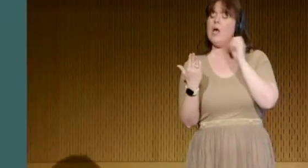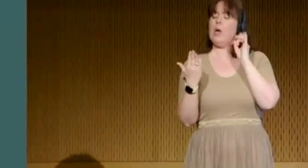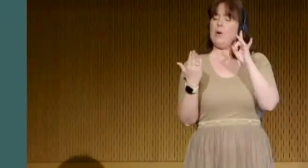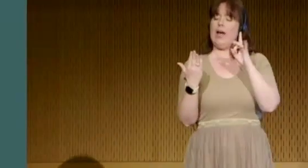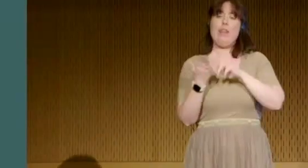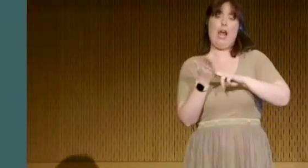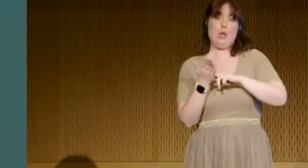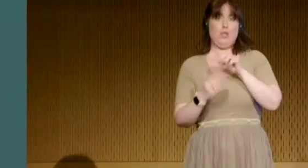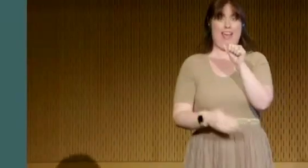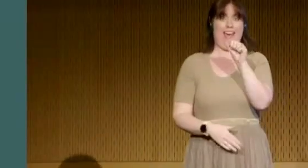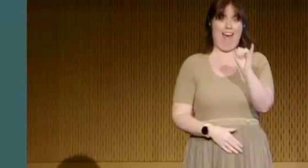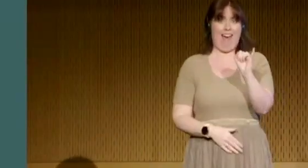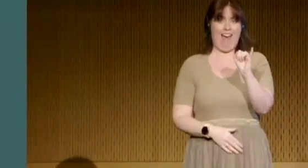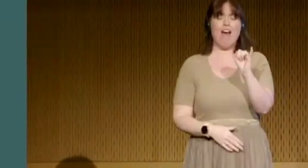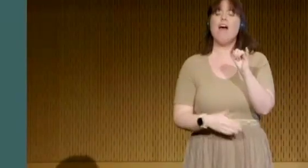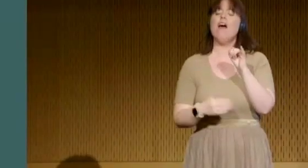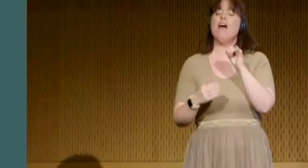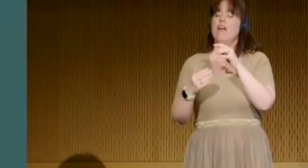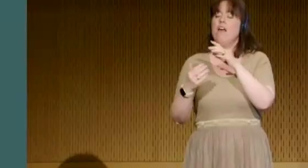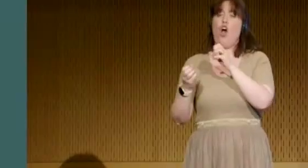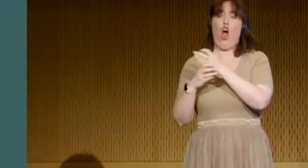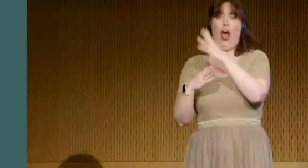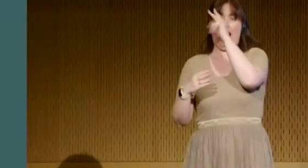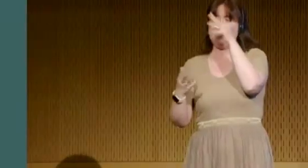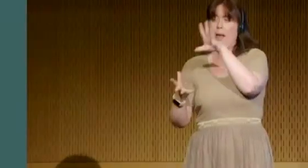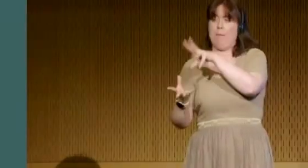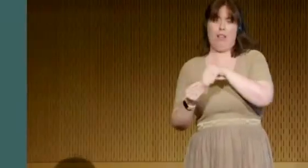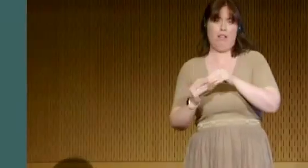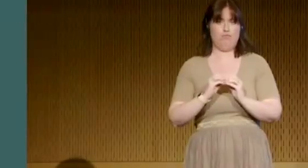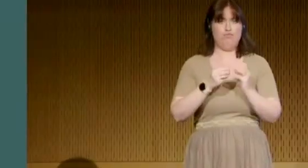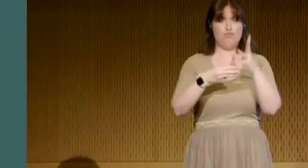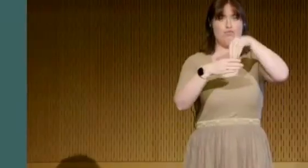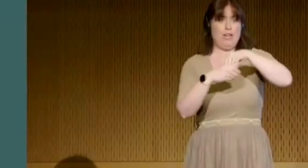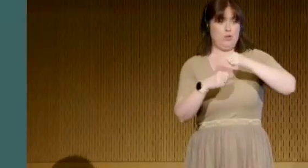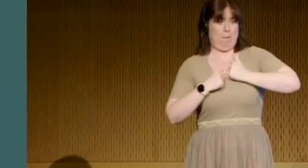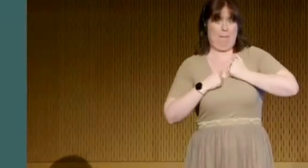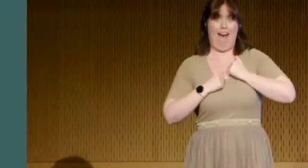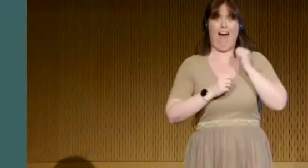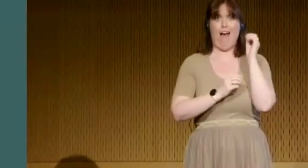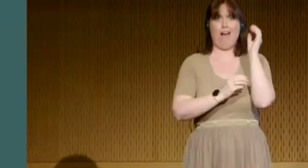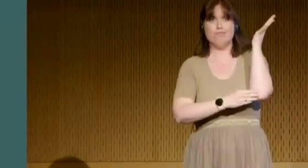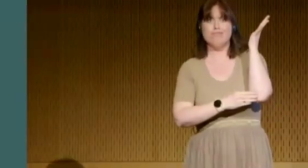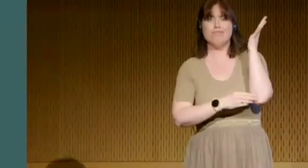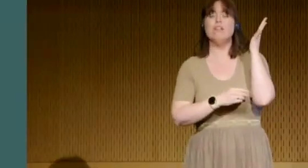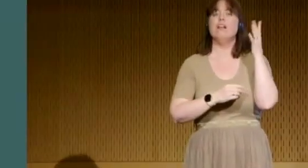AI to get all those examples into my content and create, you know, PowerPoint presentations,